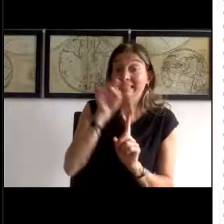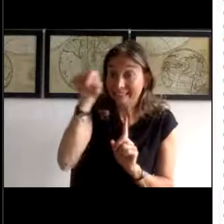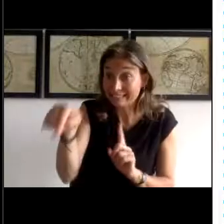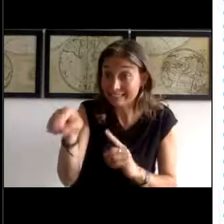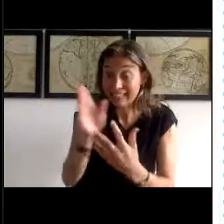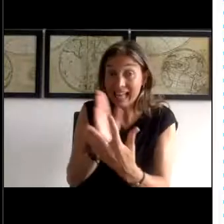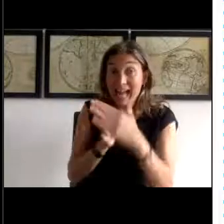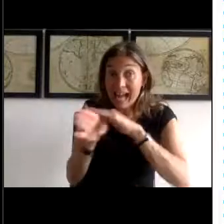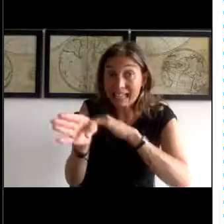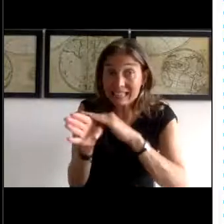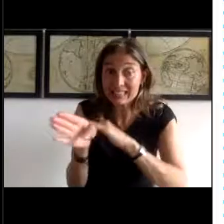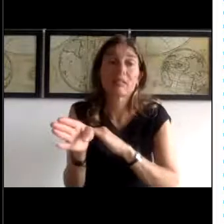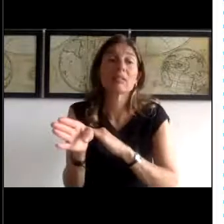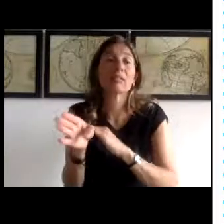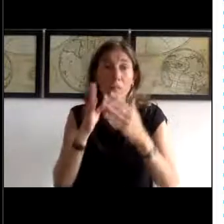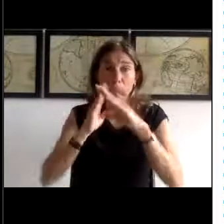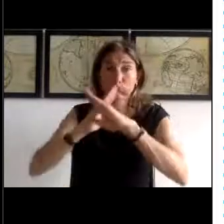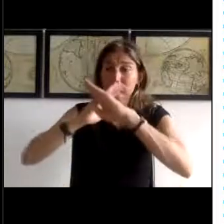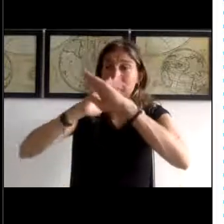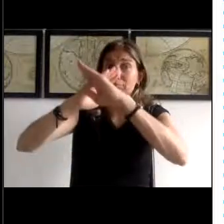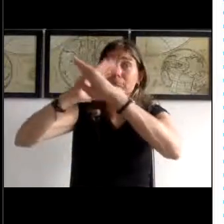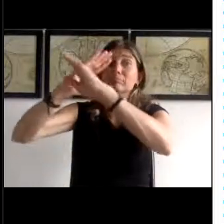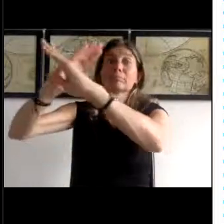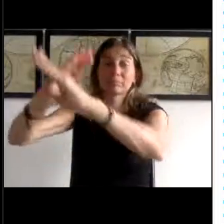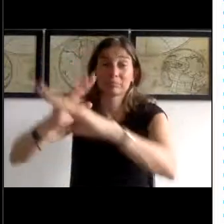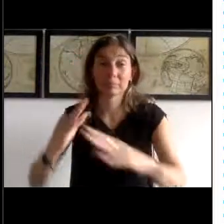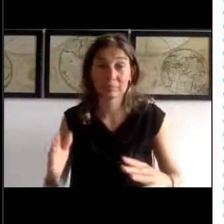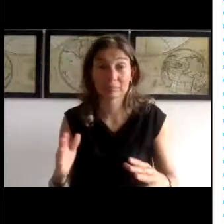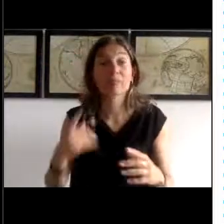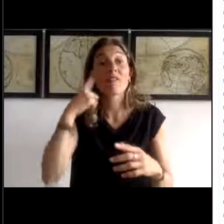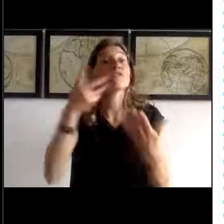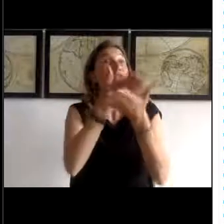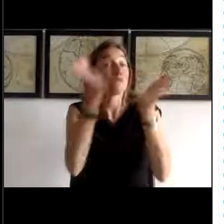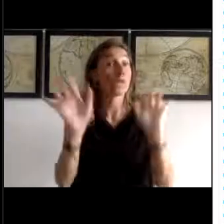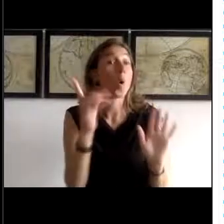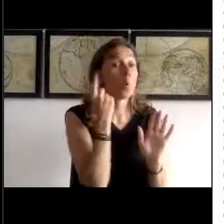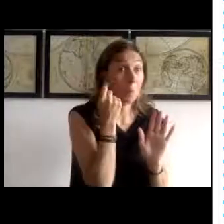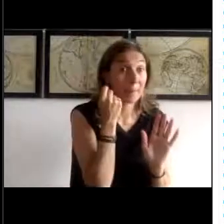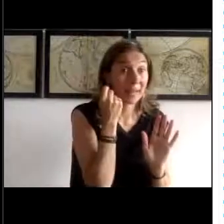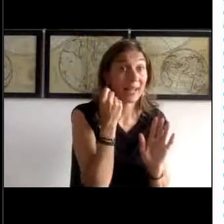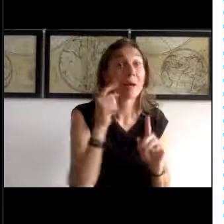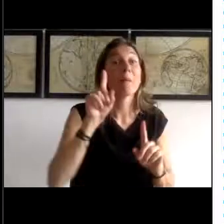or even reimbursed so we're trying to explore how we can overcome these.